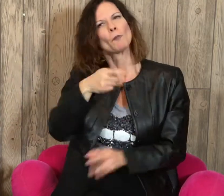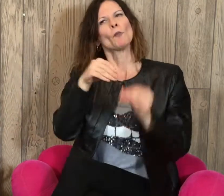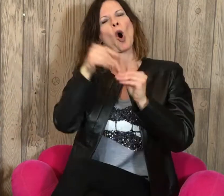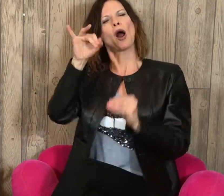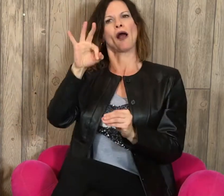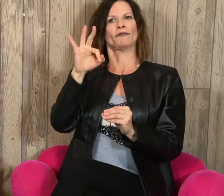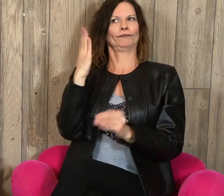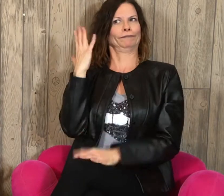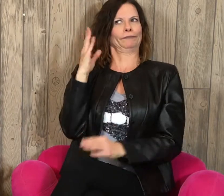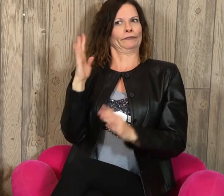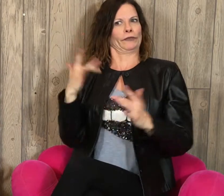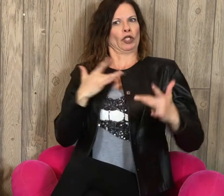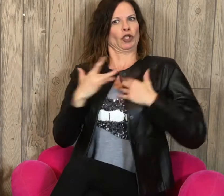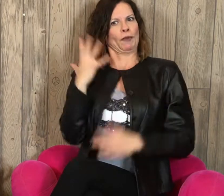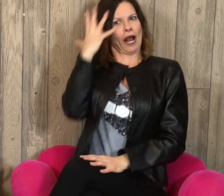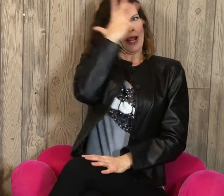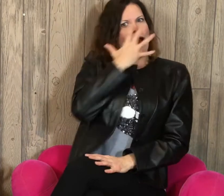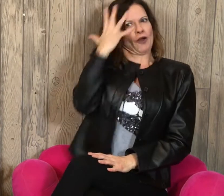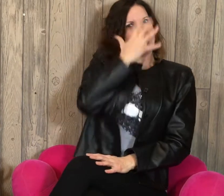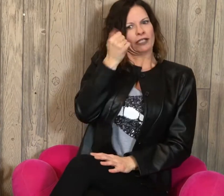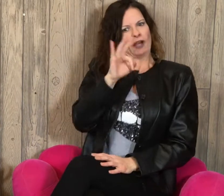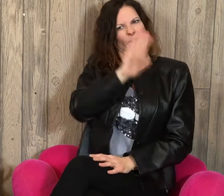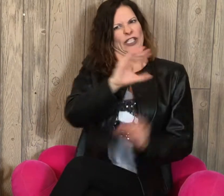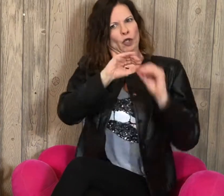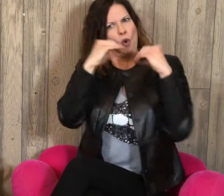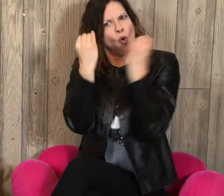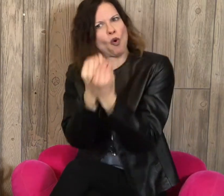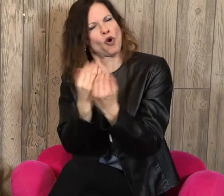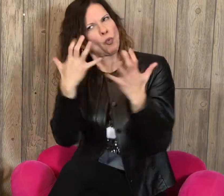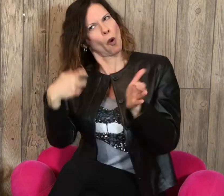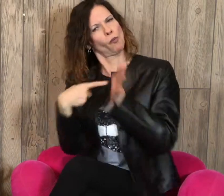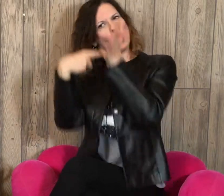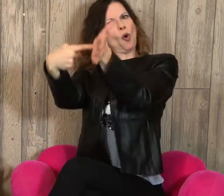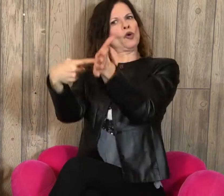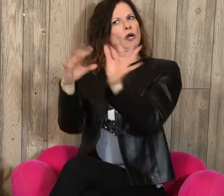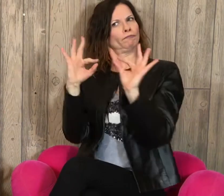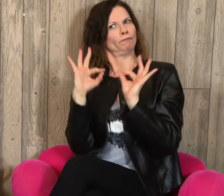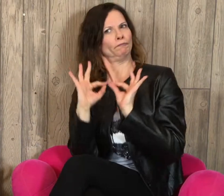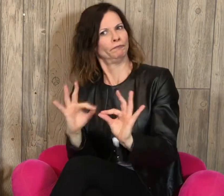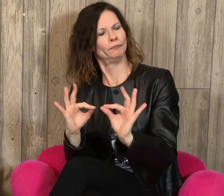right organization to make that decision. They are more of a political organization